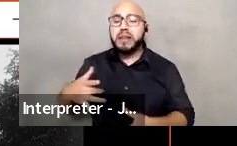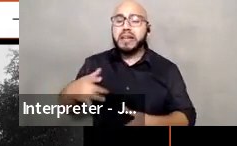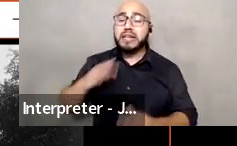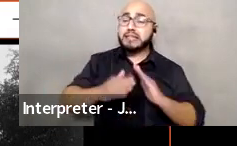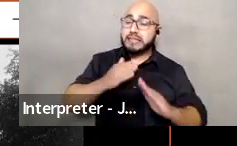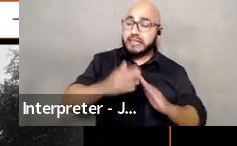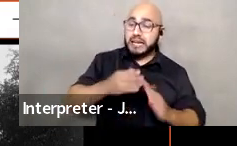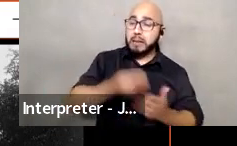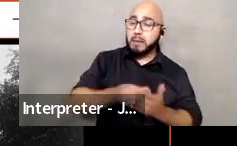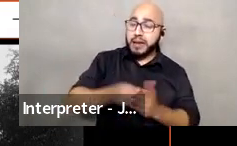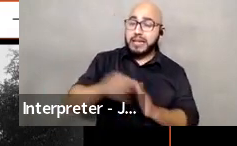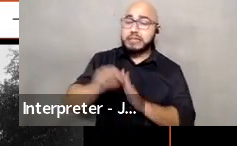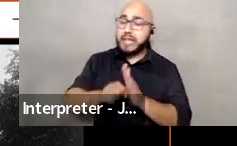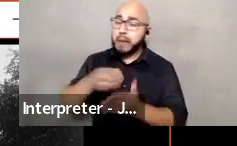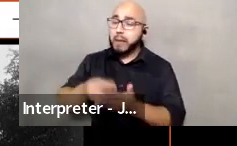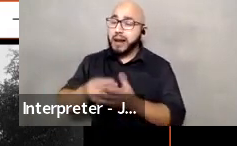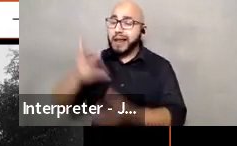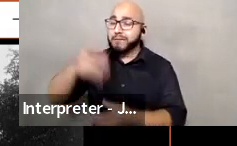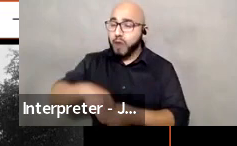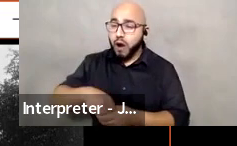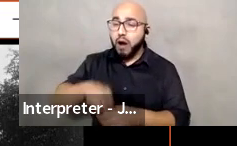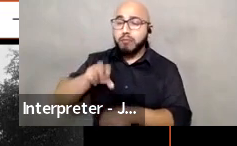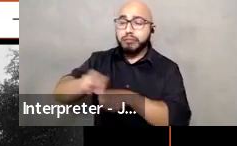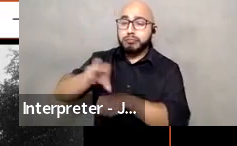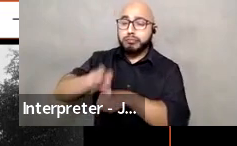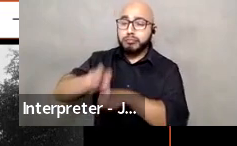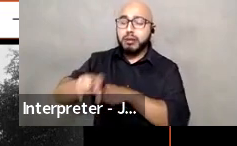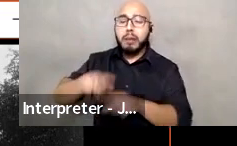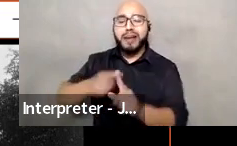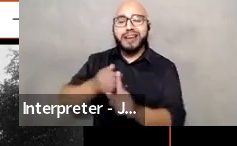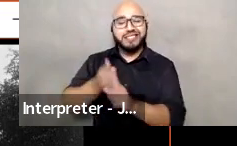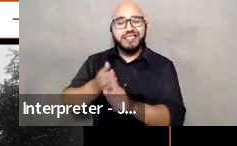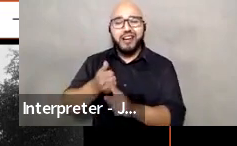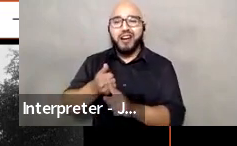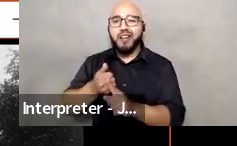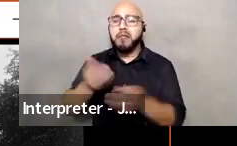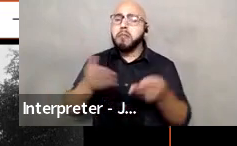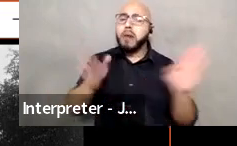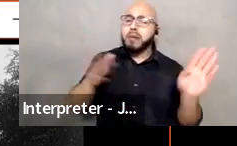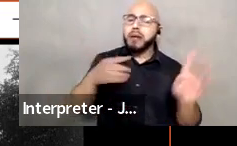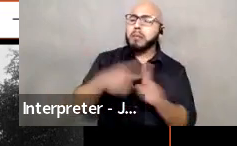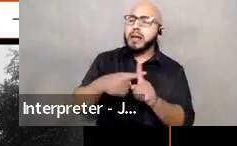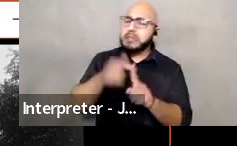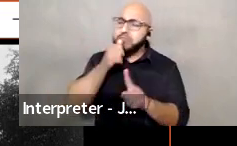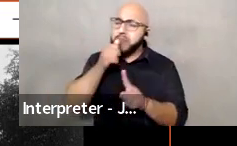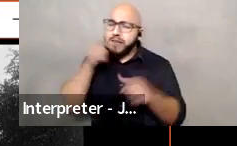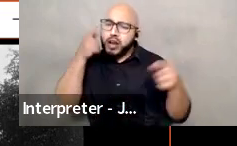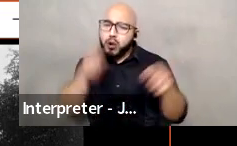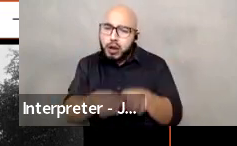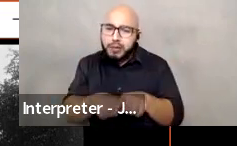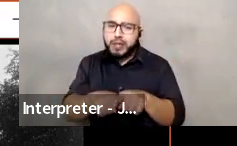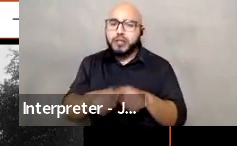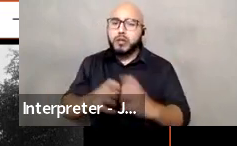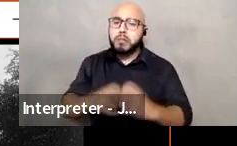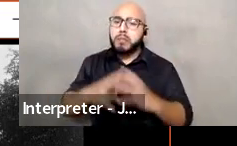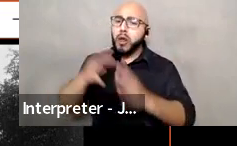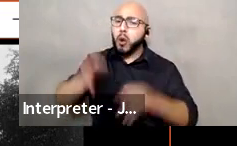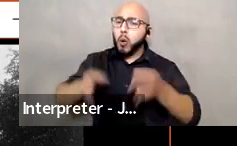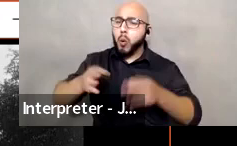But it was a public. And private kind of agreement to build these things on courthouse lawns. I'm showing you this one in Lakeland.